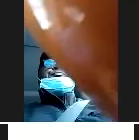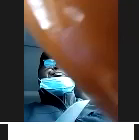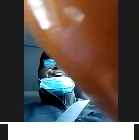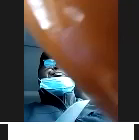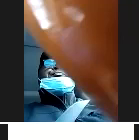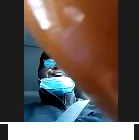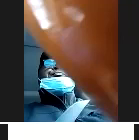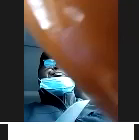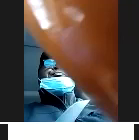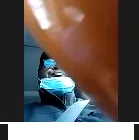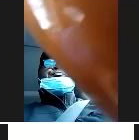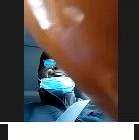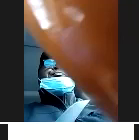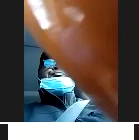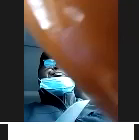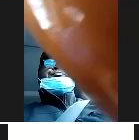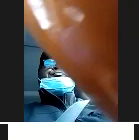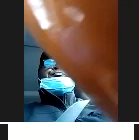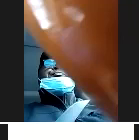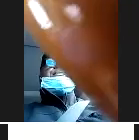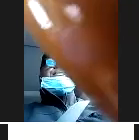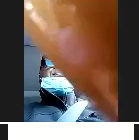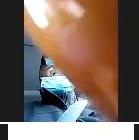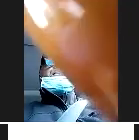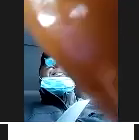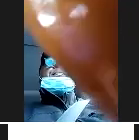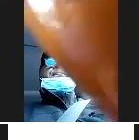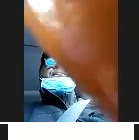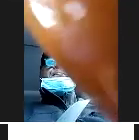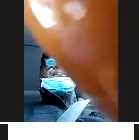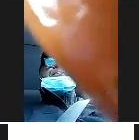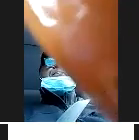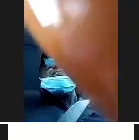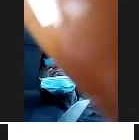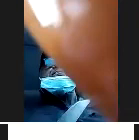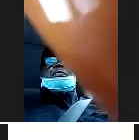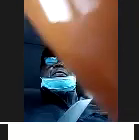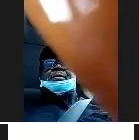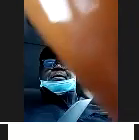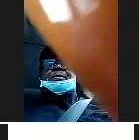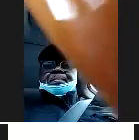qualify as that doesn't need a manager. They need to meet one of those previous ways of being a DC.